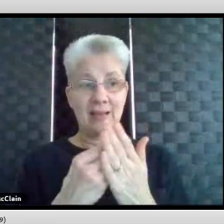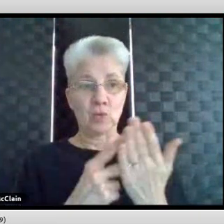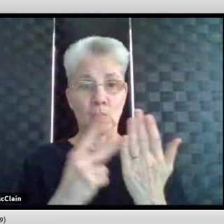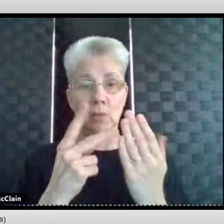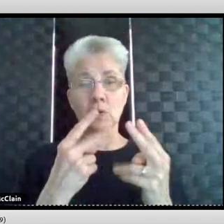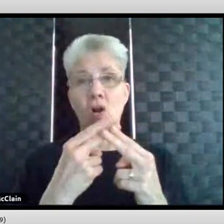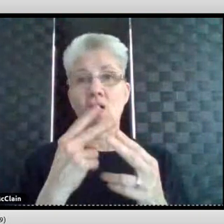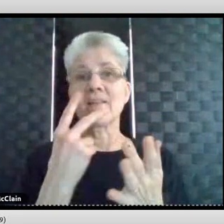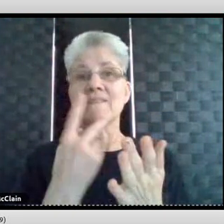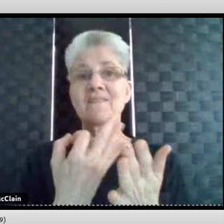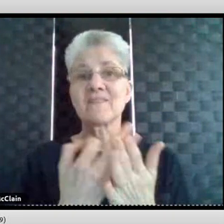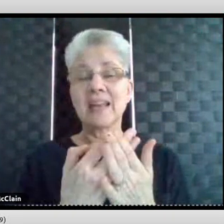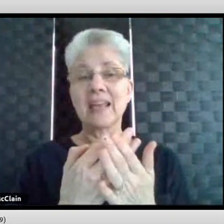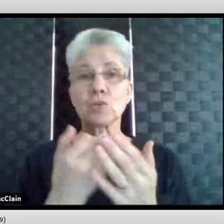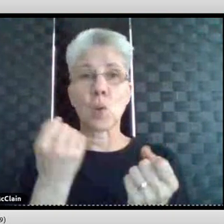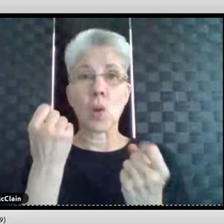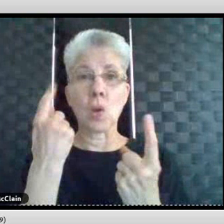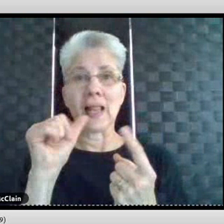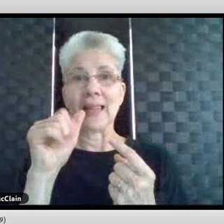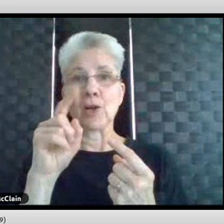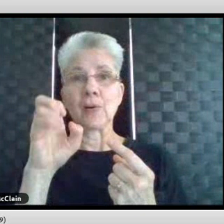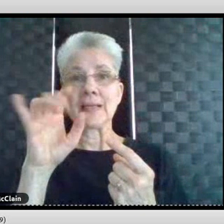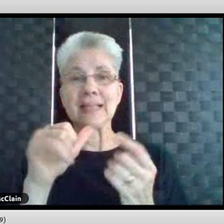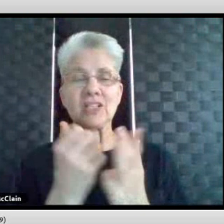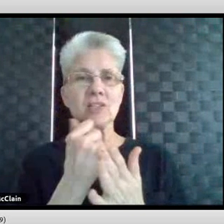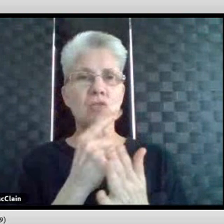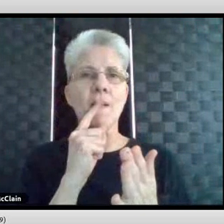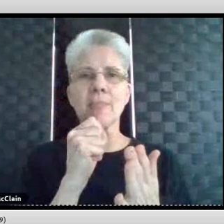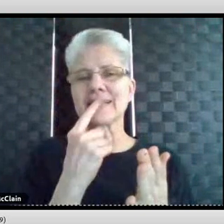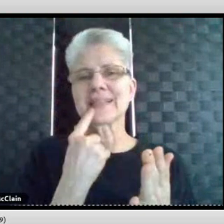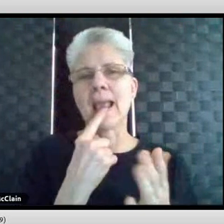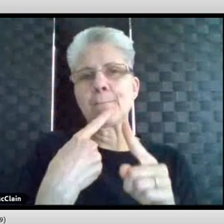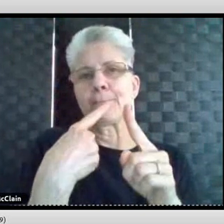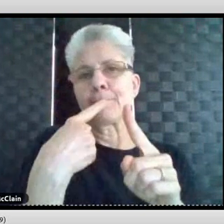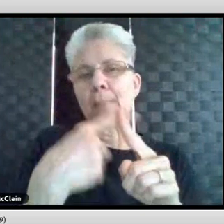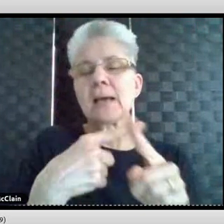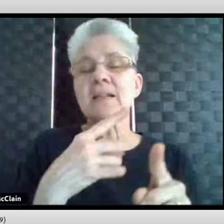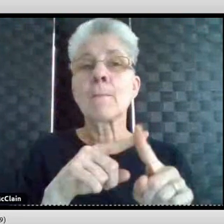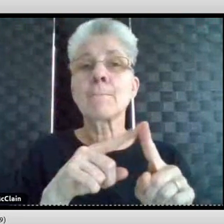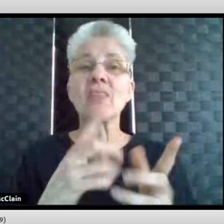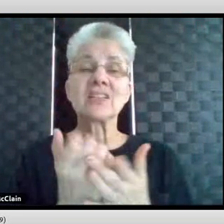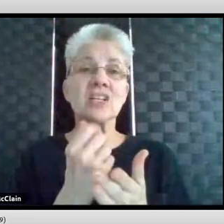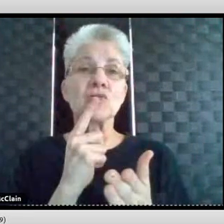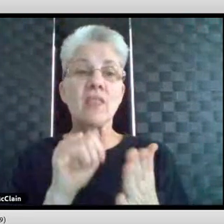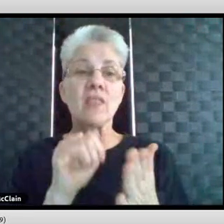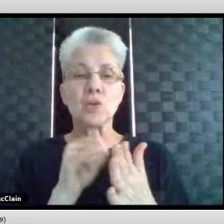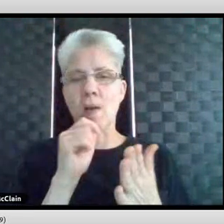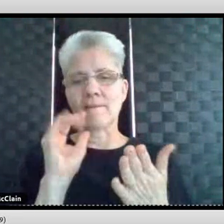"Financial Literacy," the chances are -- and I'm not saying positively, but the chances are you will have less attendance,